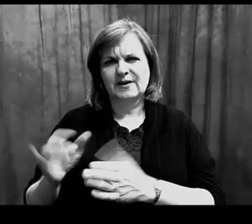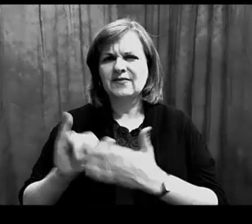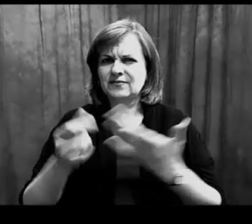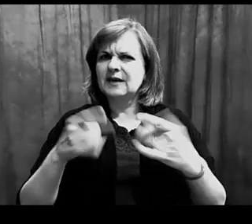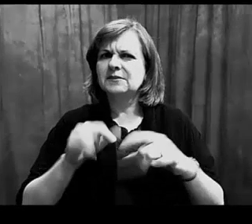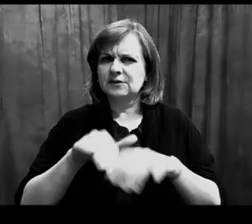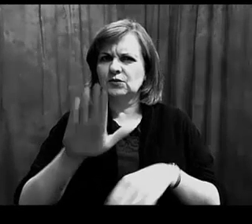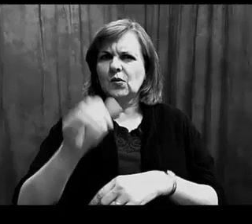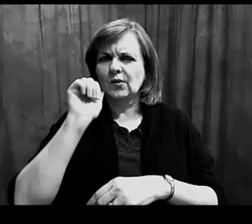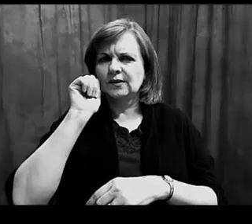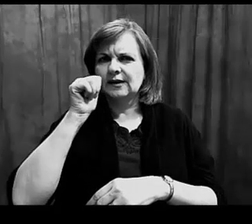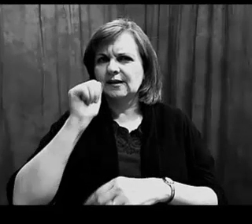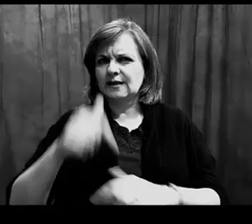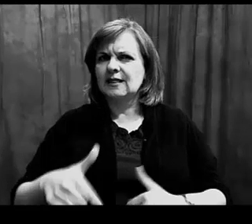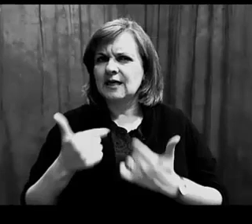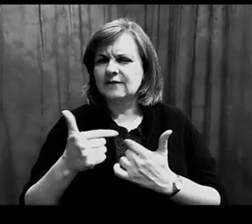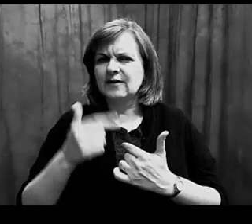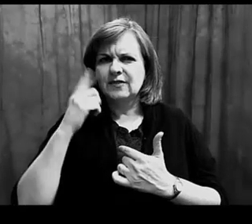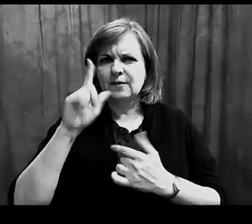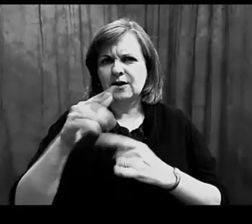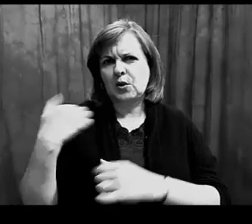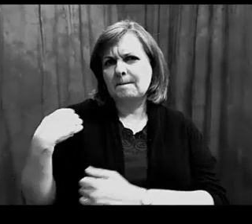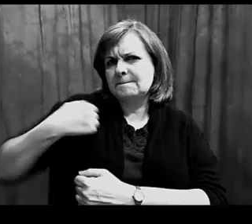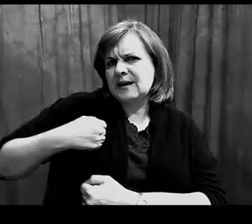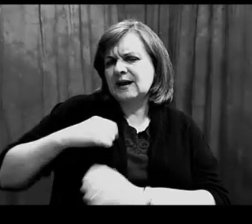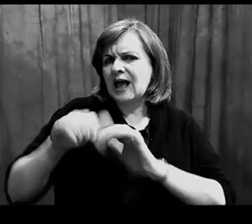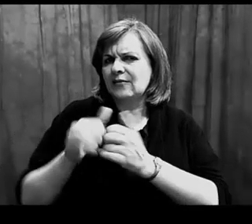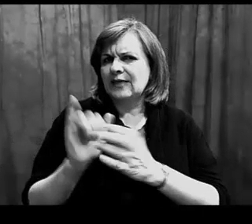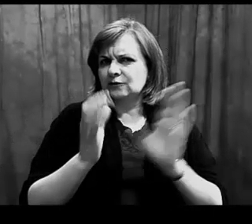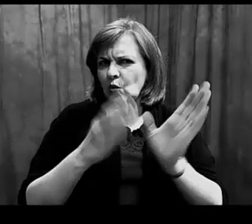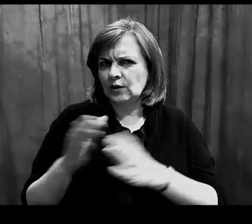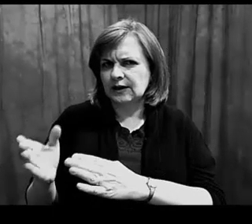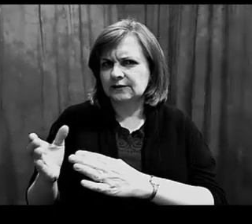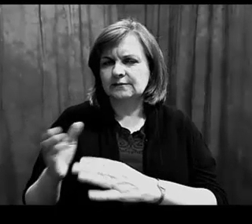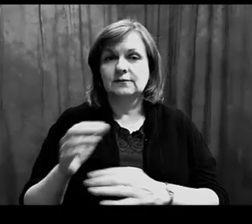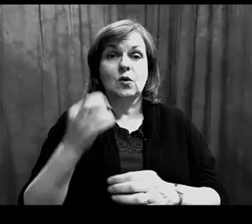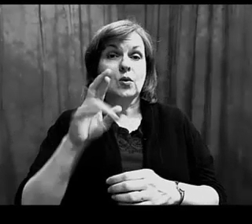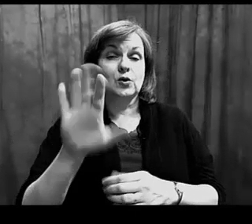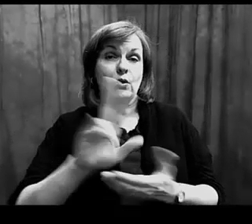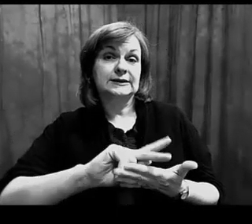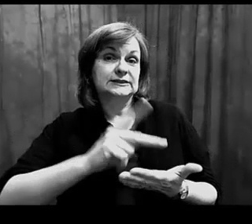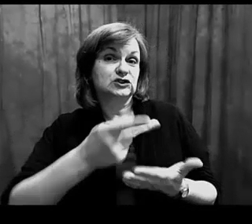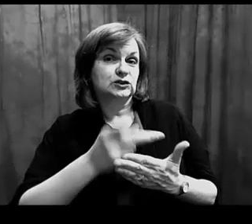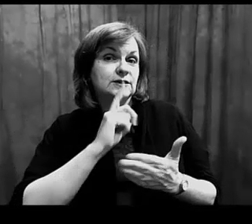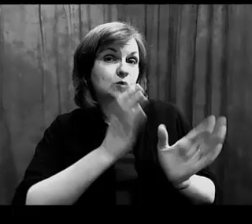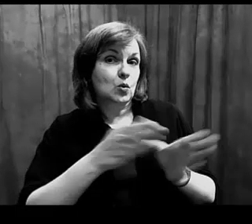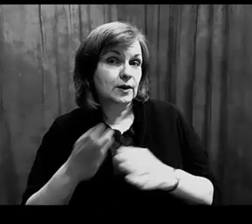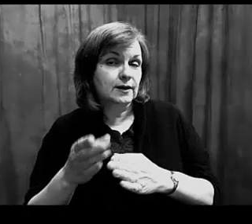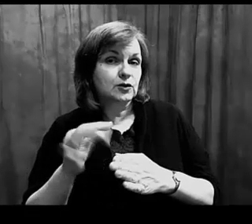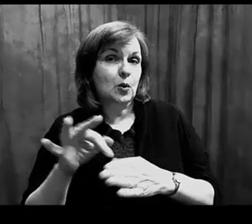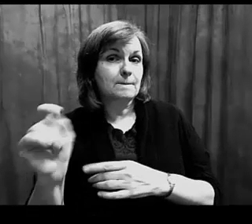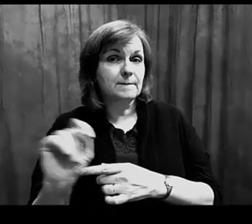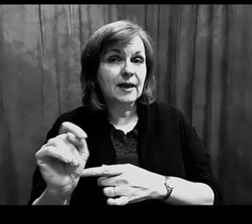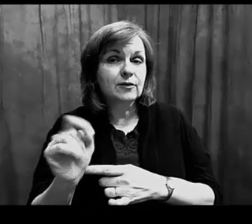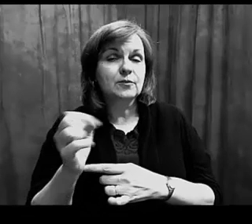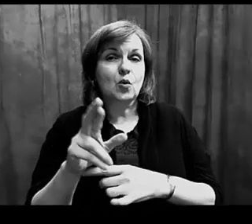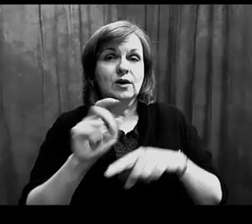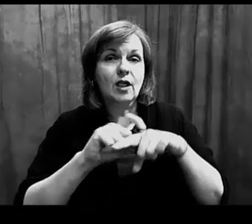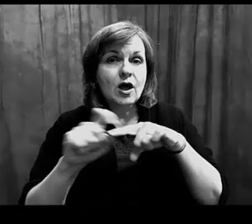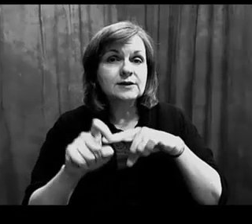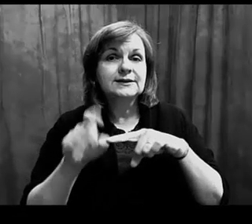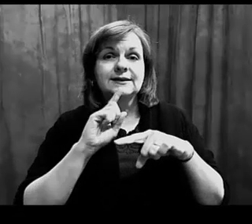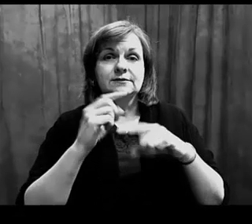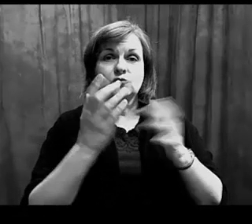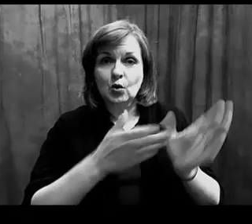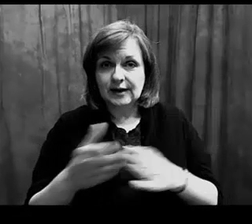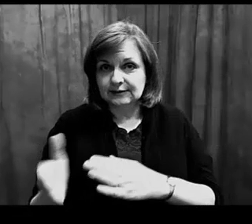not only in our daily lives -- think about how your backpack is organized -- think about how your kitchen is organized -- how your